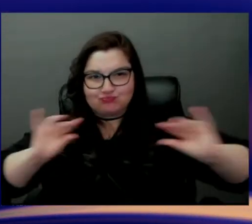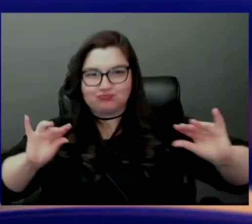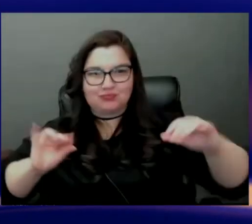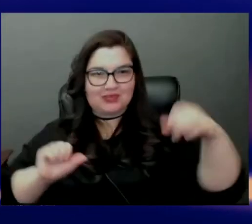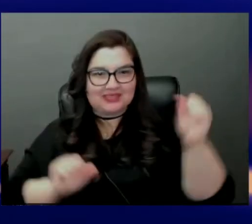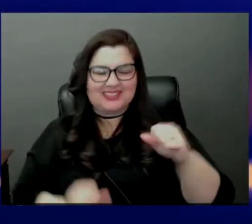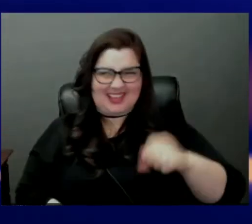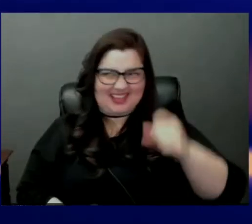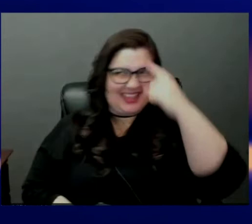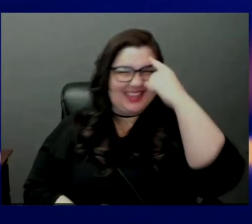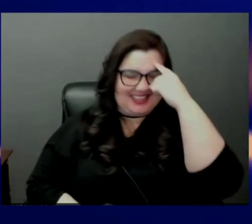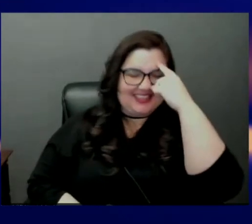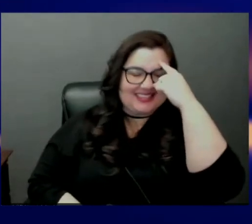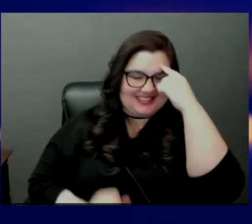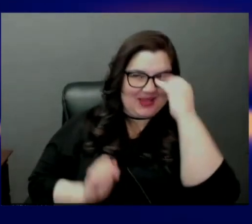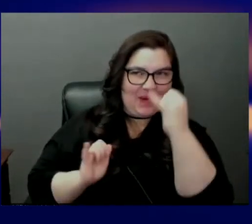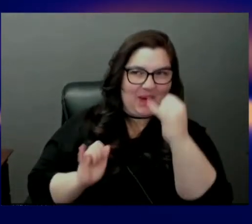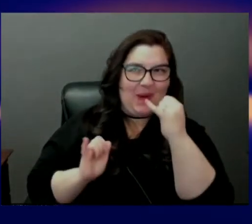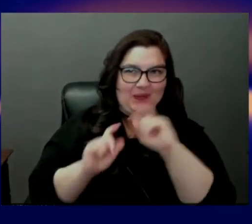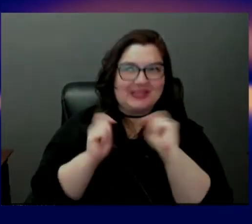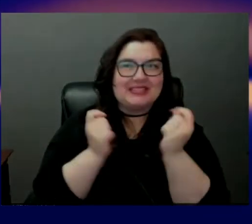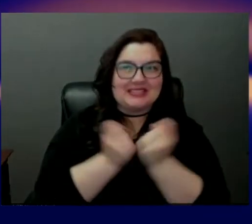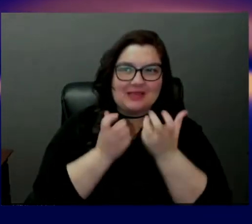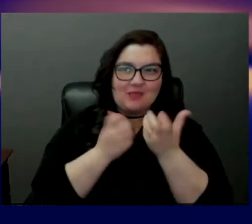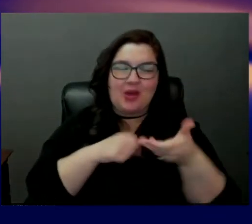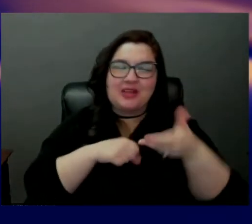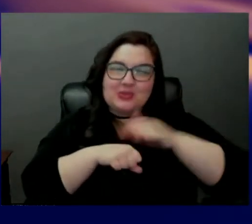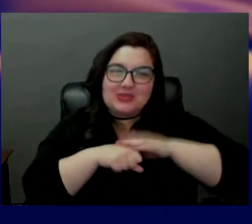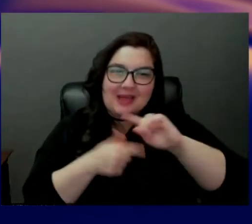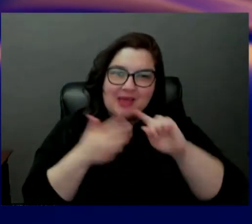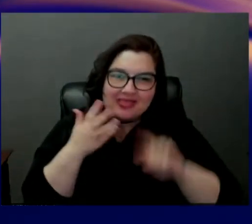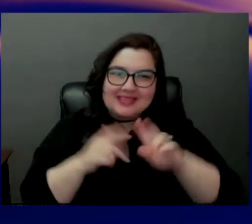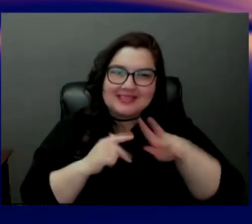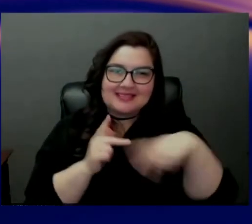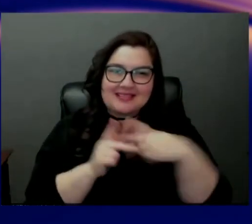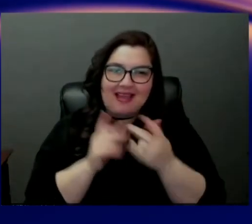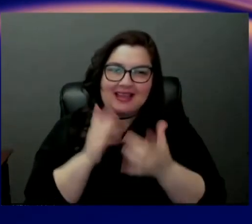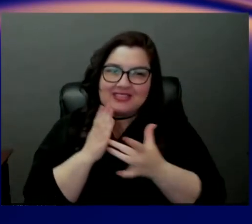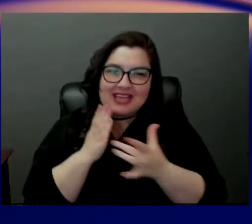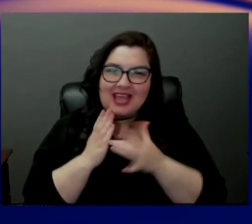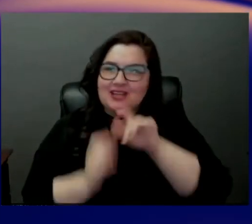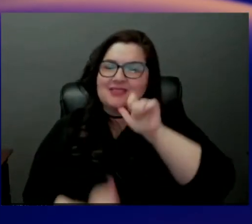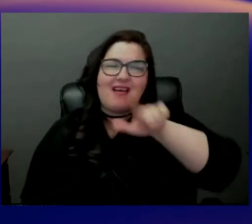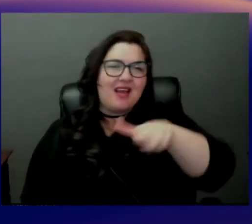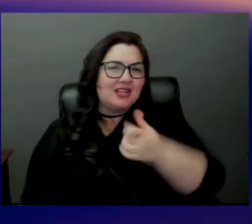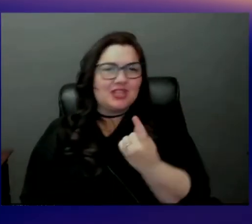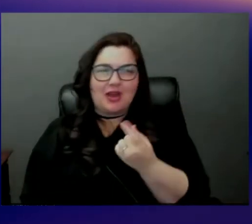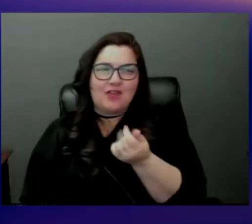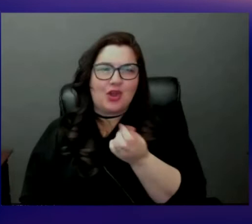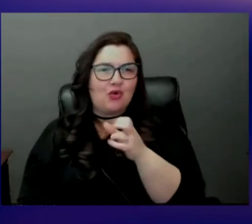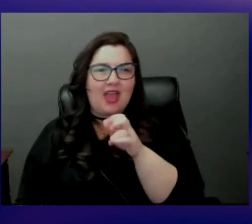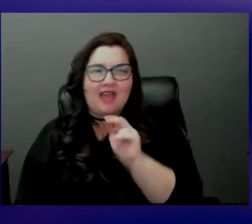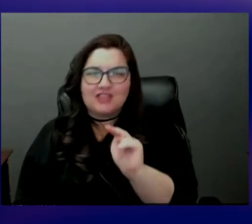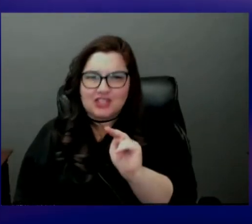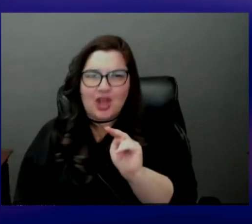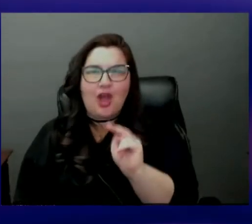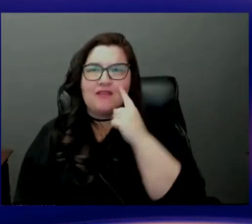And our team's really... We wanna enable this kind of technology, obviously, not just for graviton. We want to enable it all the way across the board.